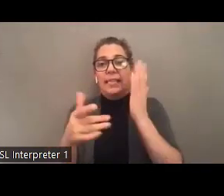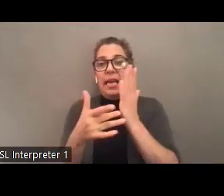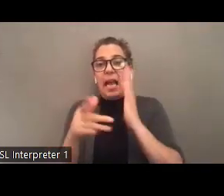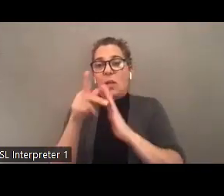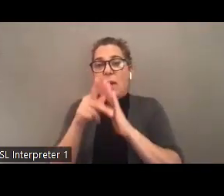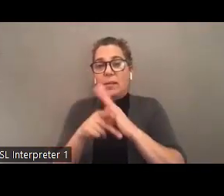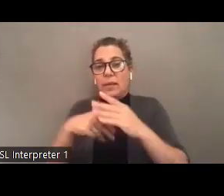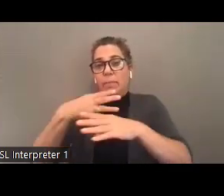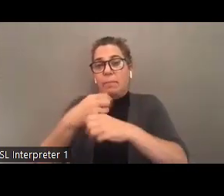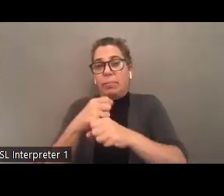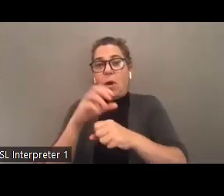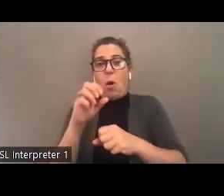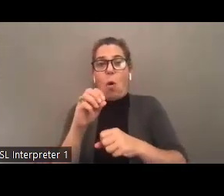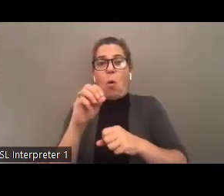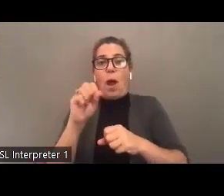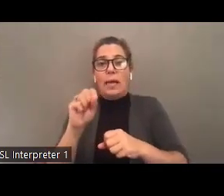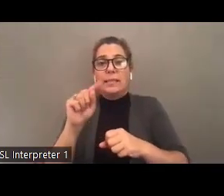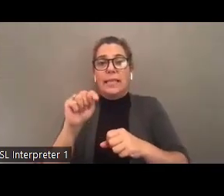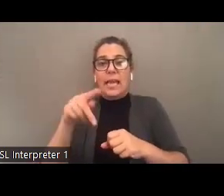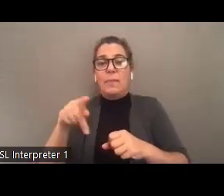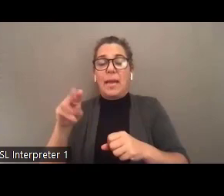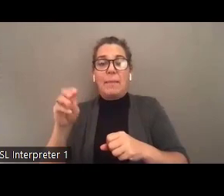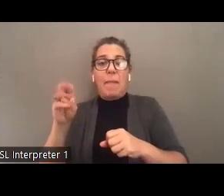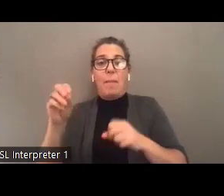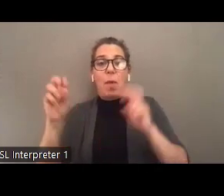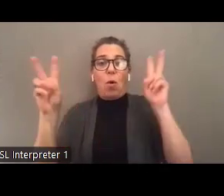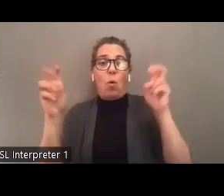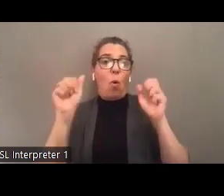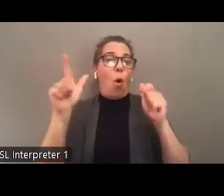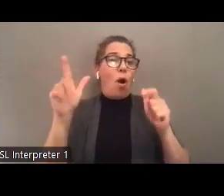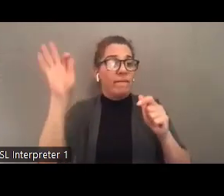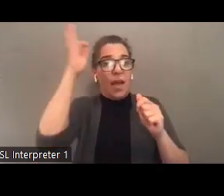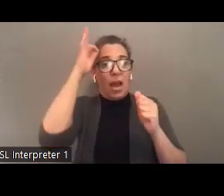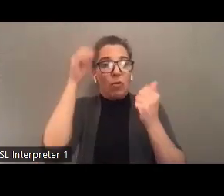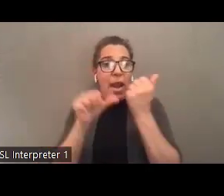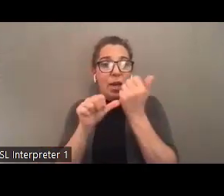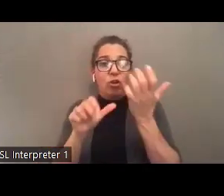published a memo directing all federal agencies that support research, including NIH,